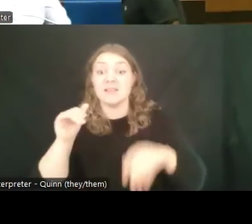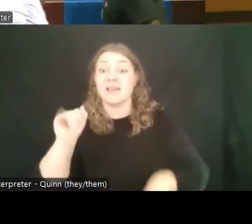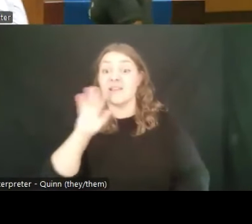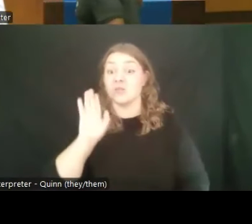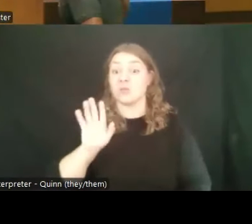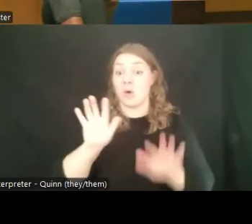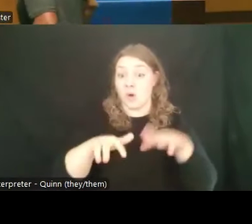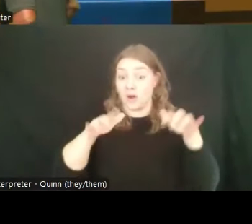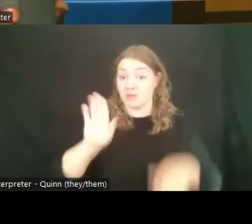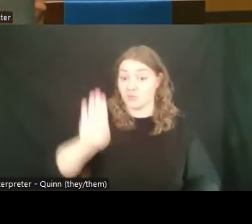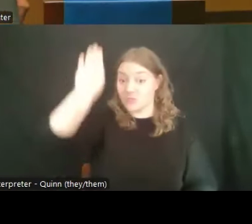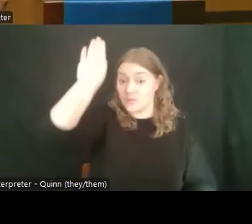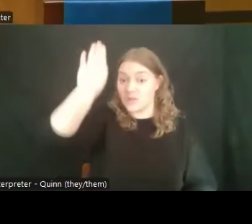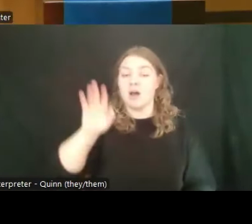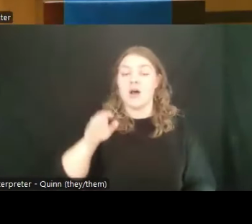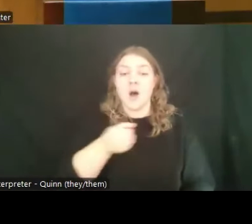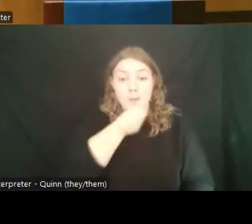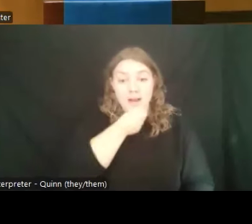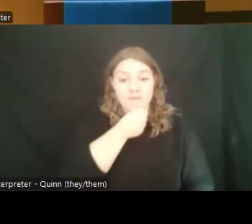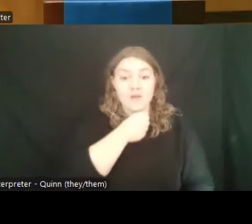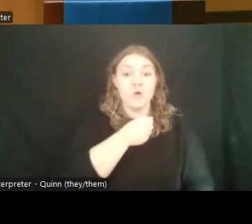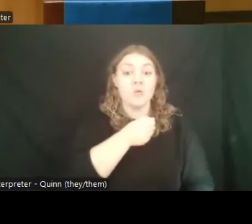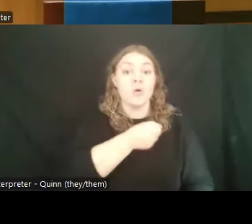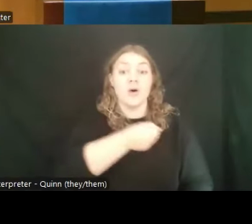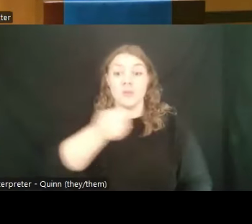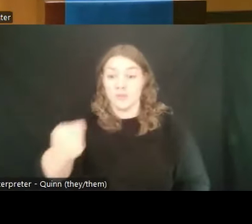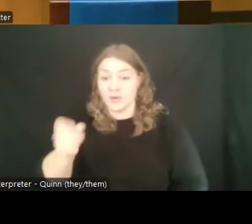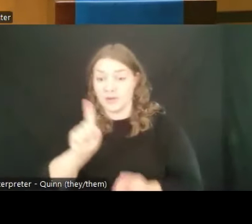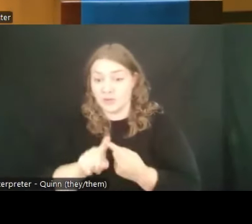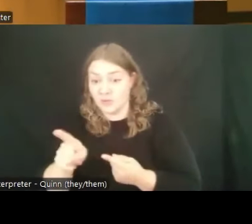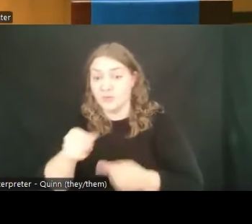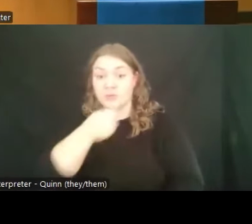we have microphones that will be brought over to you um but I do